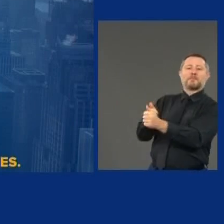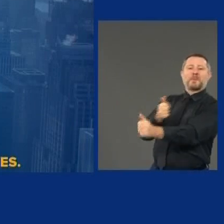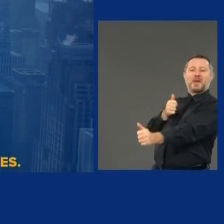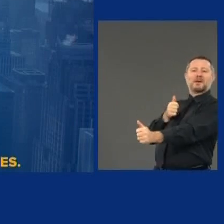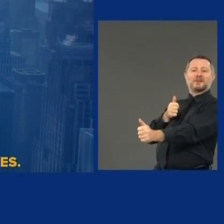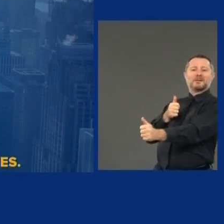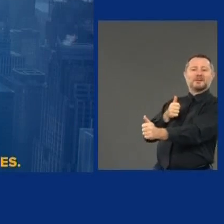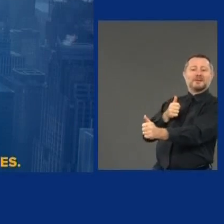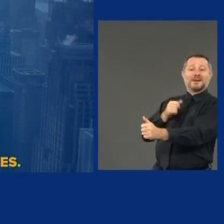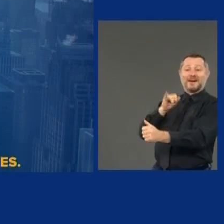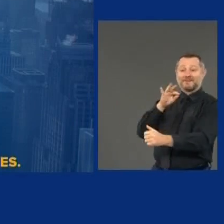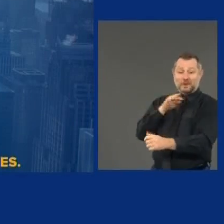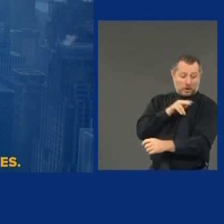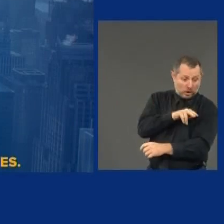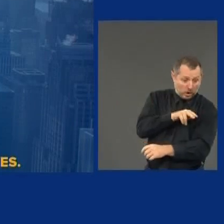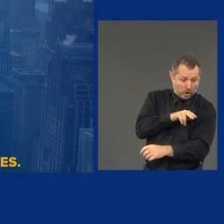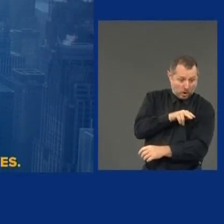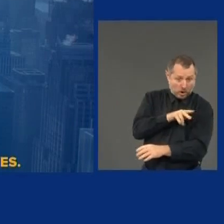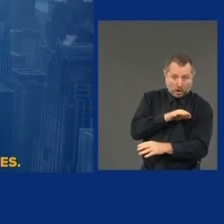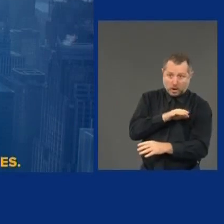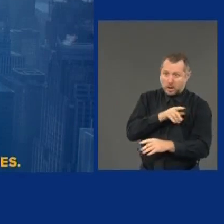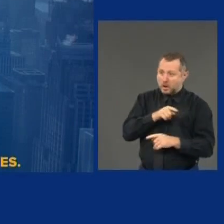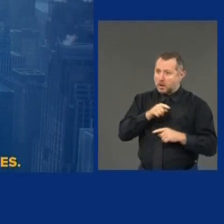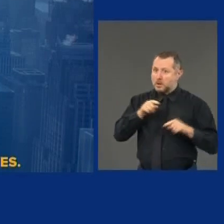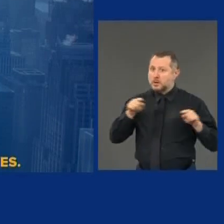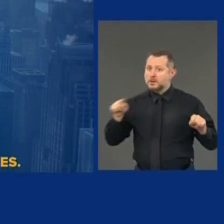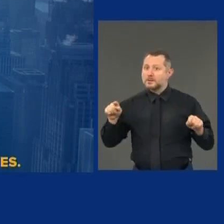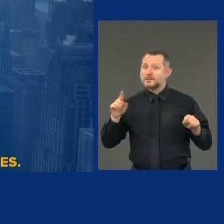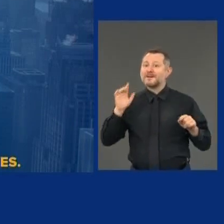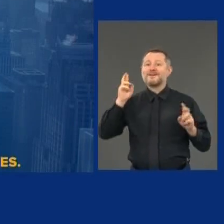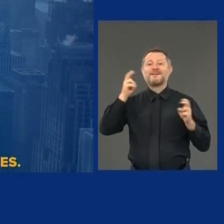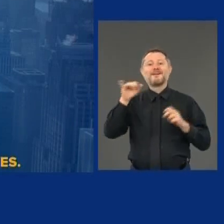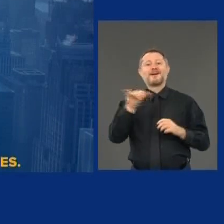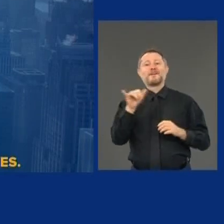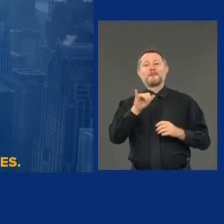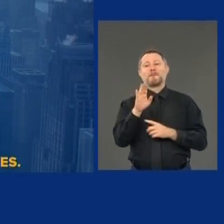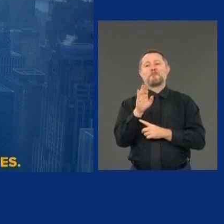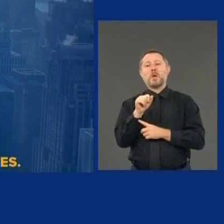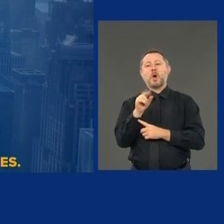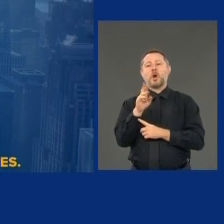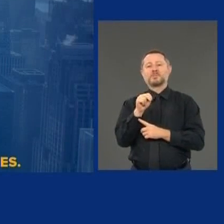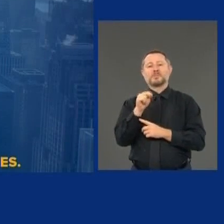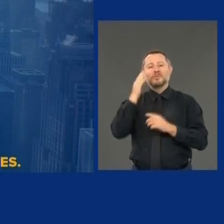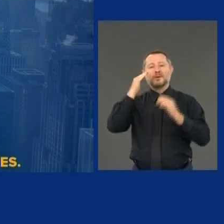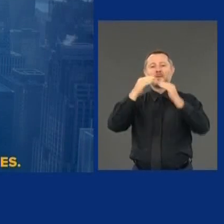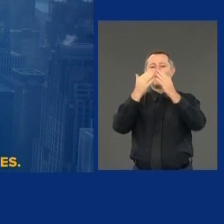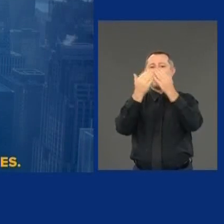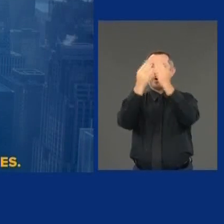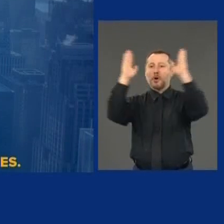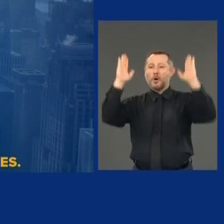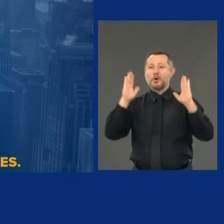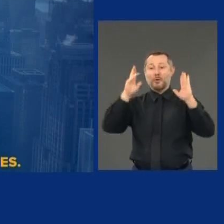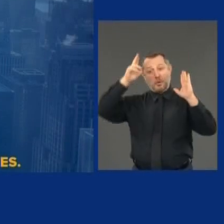INFECTION RATE. IF YOU'RE GETTING YOUR INFORMATION FROM THE